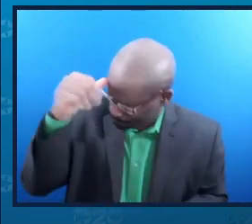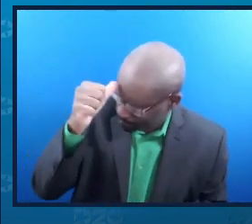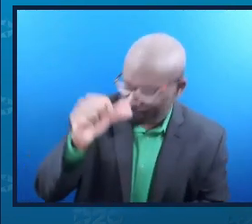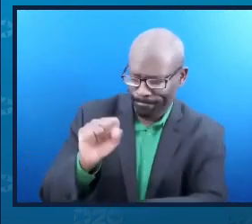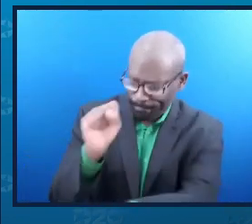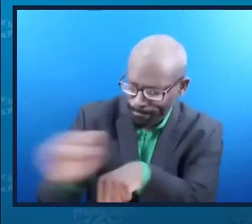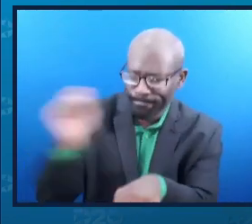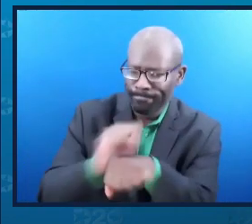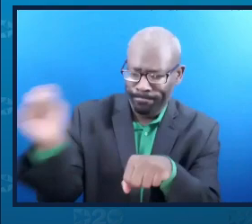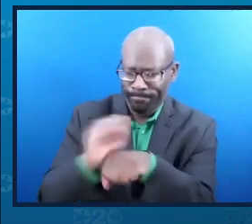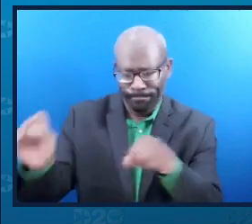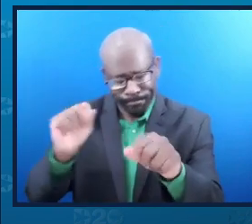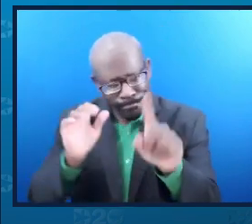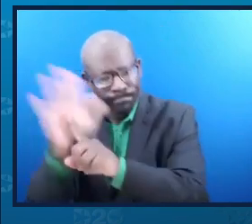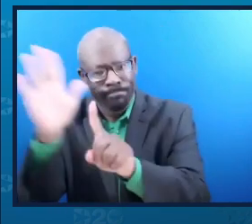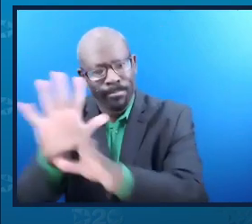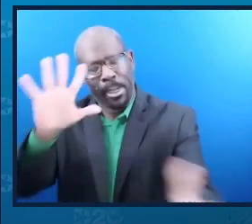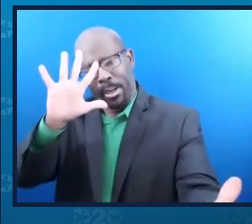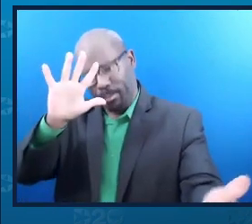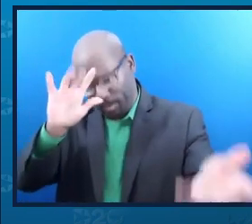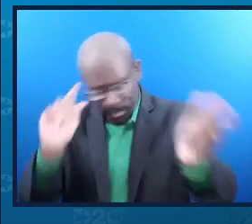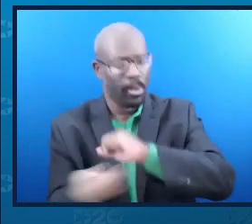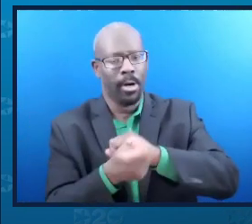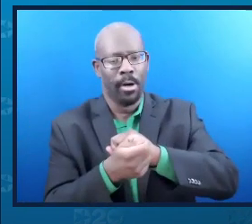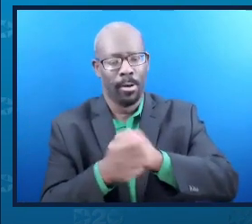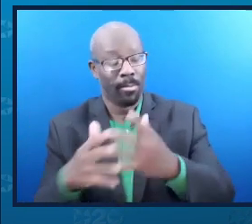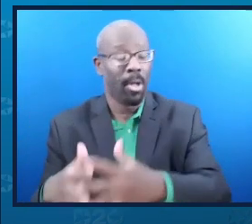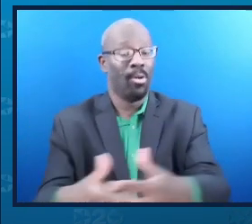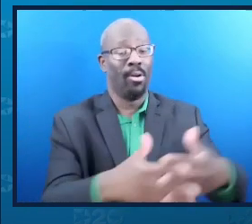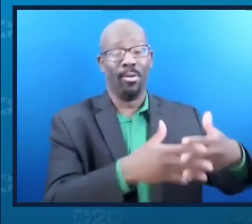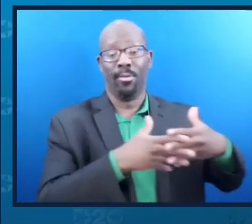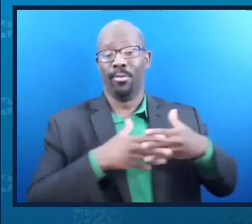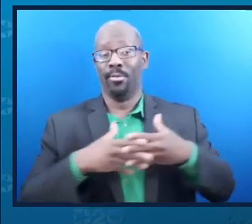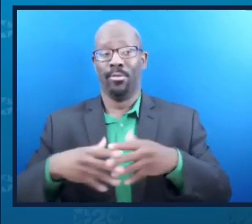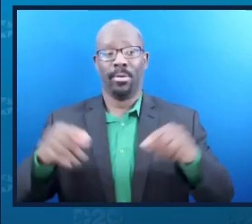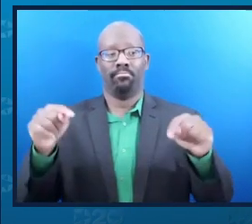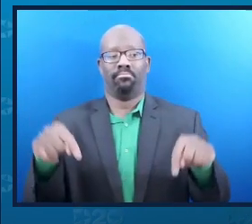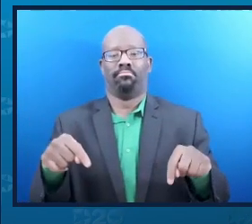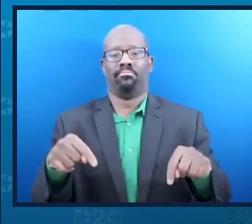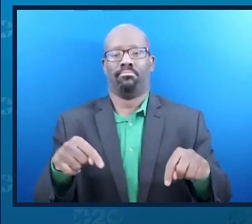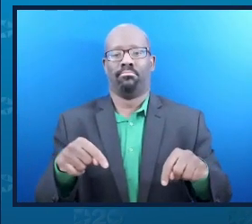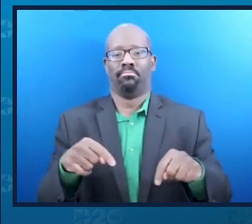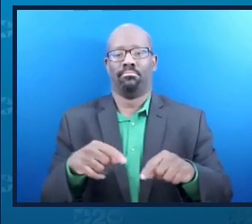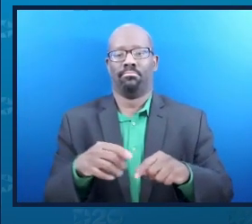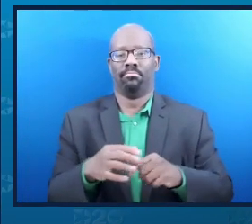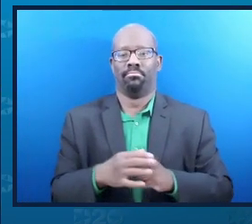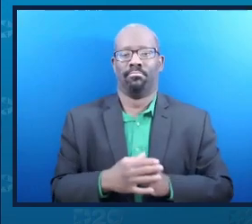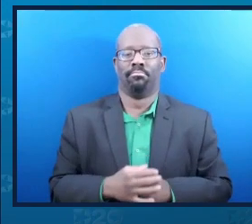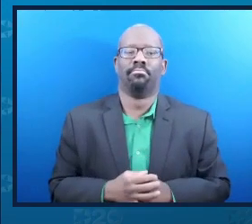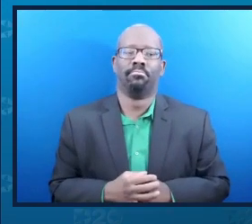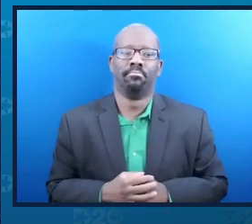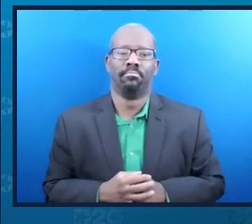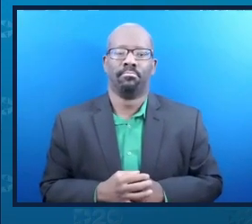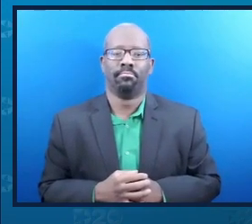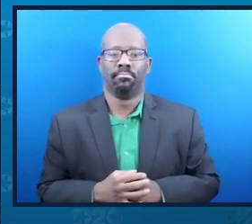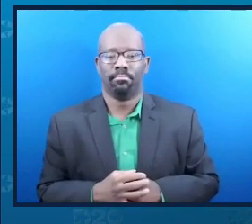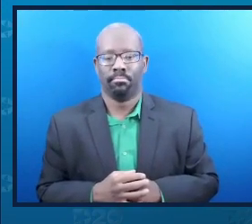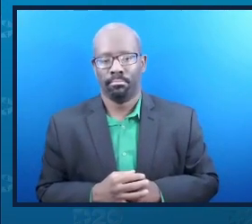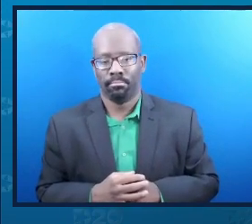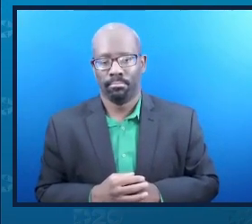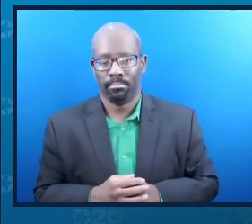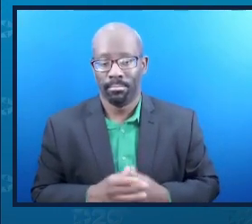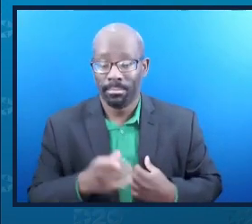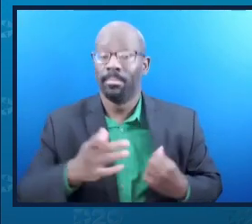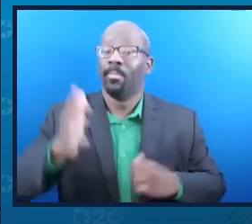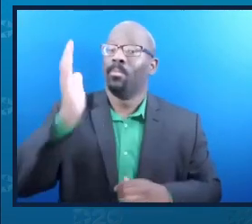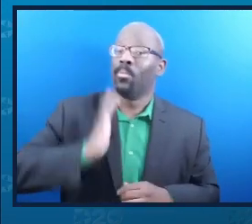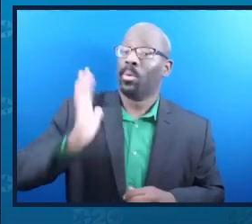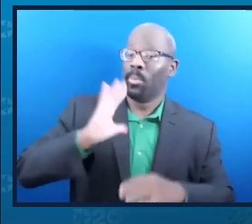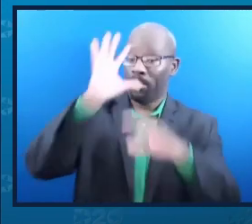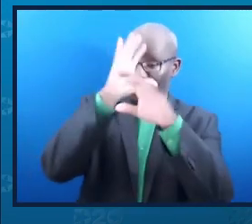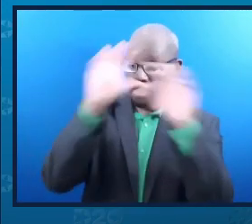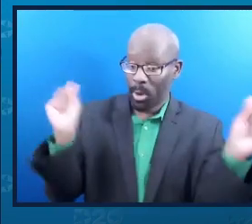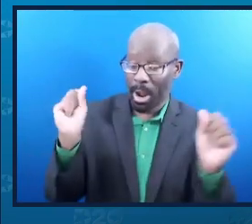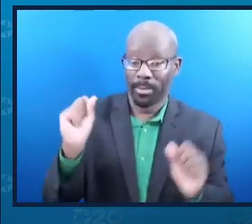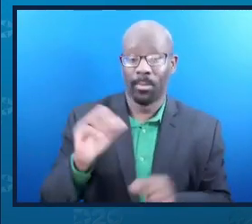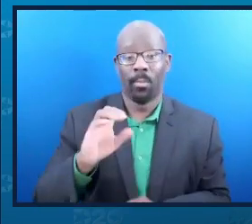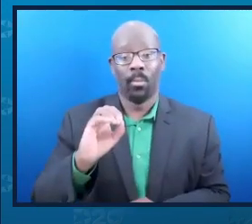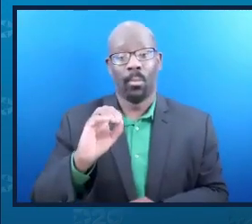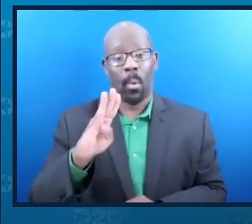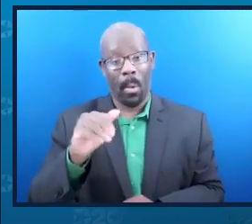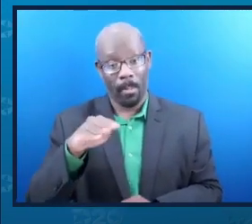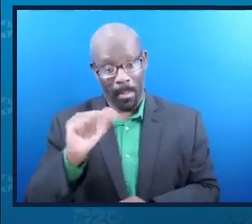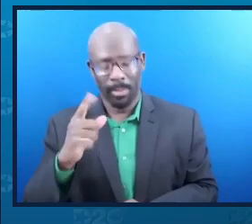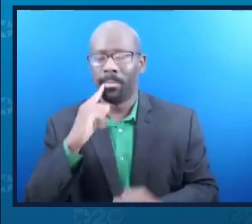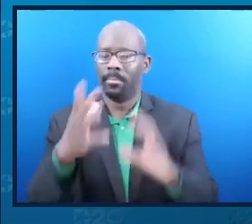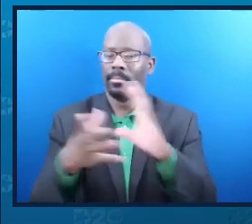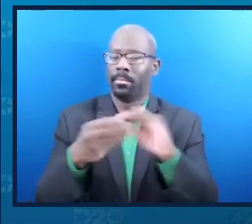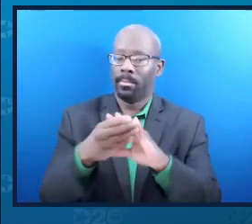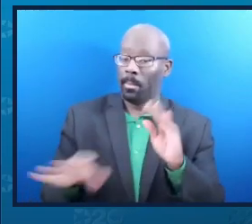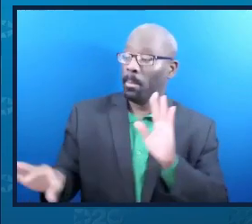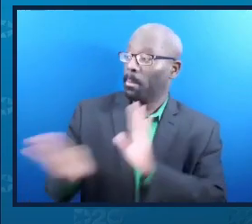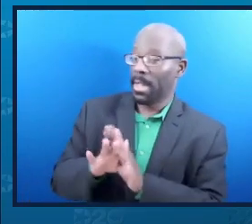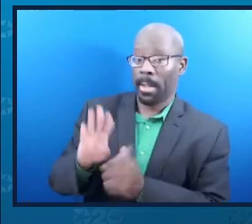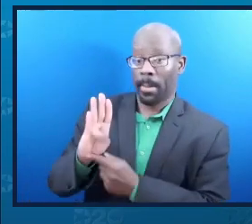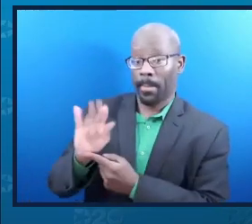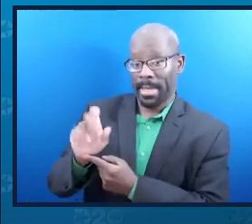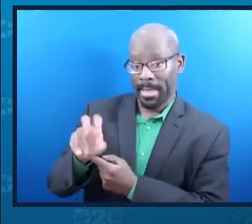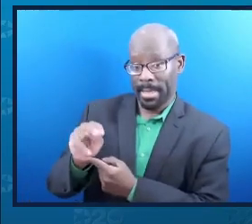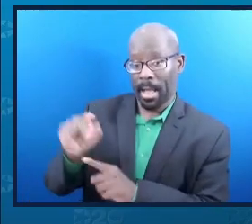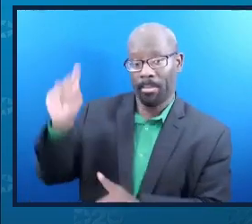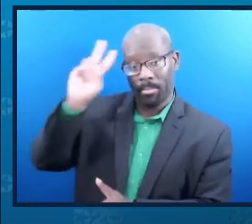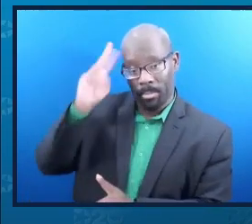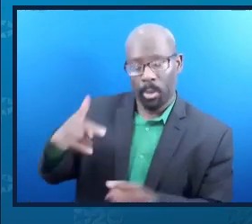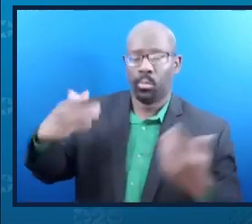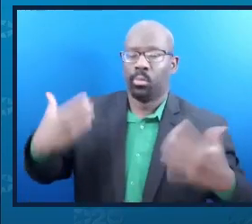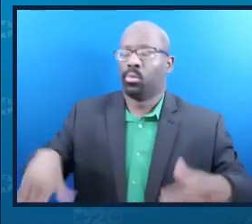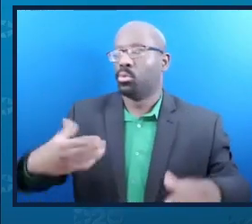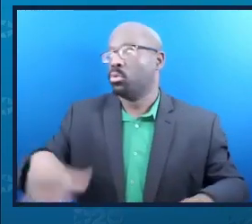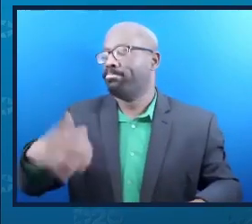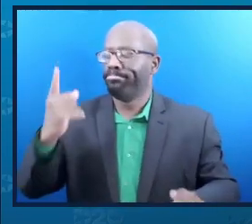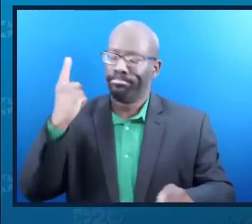CHANGED AMERICA."